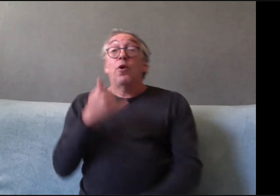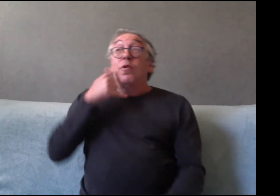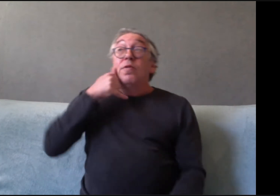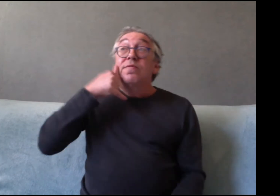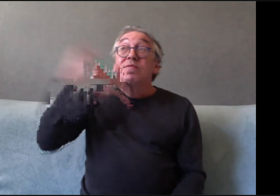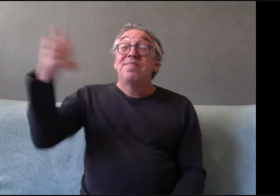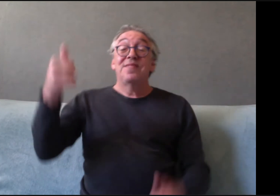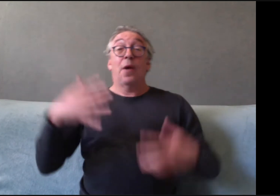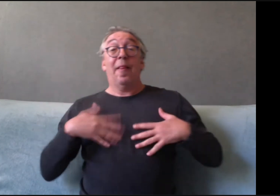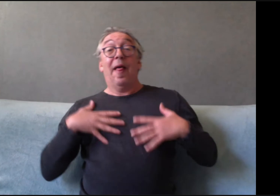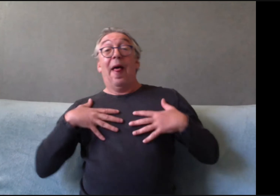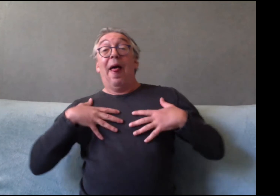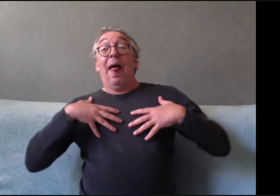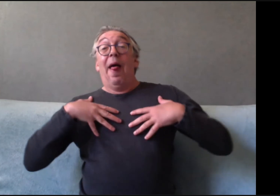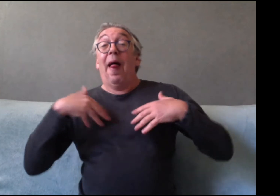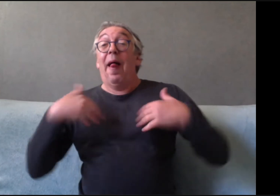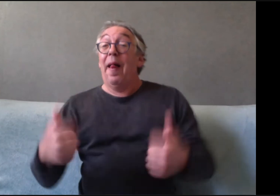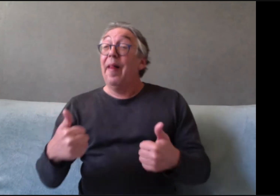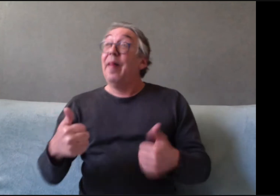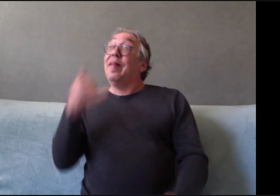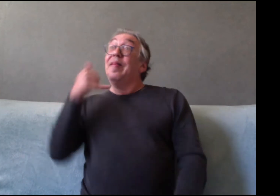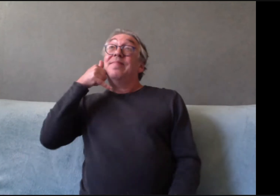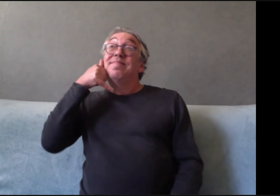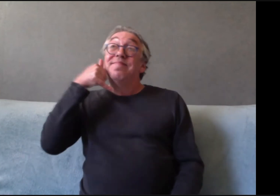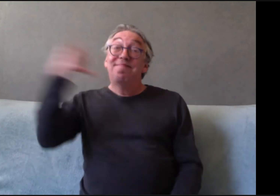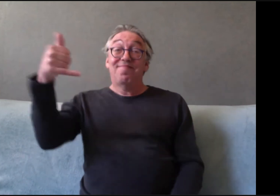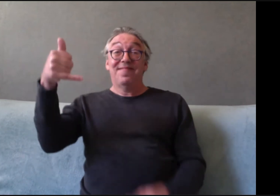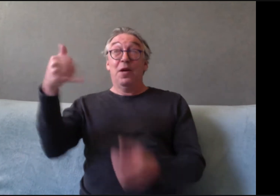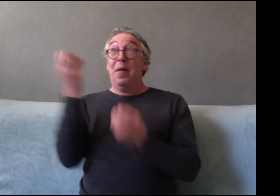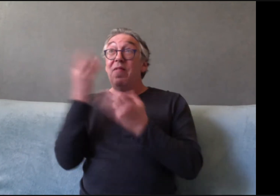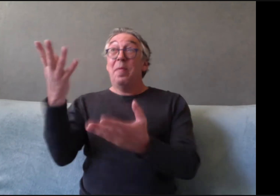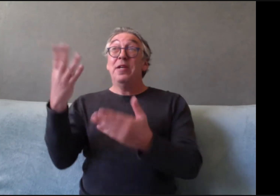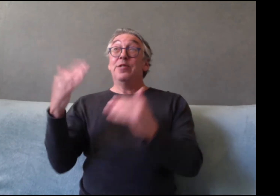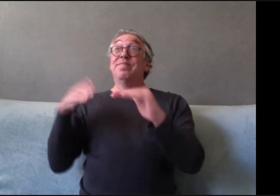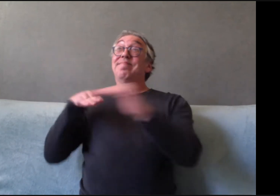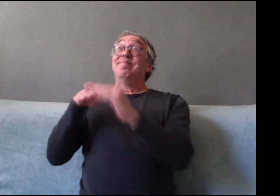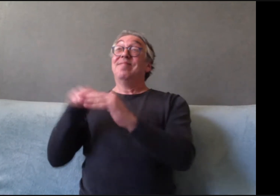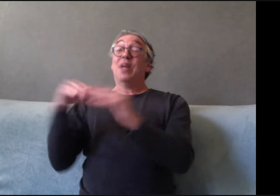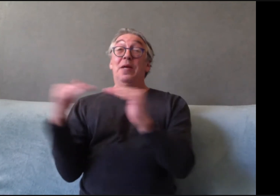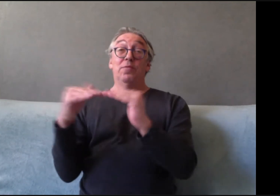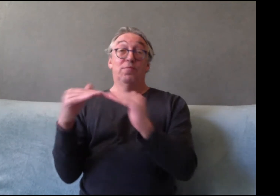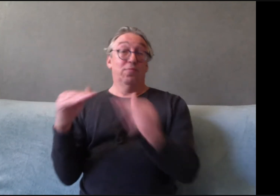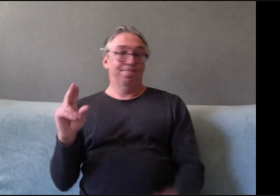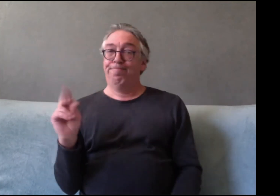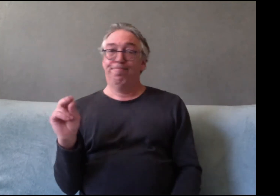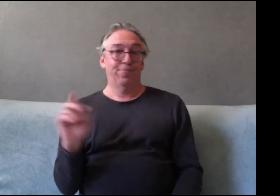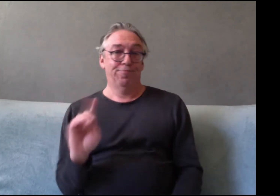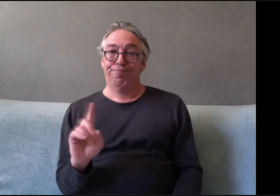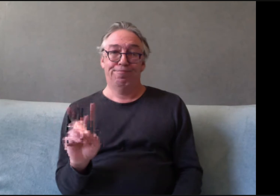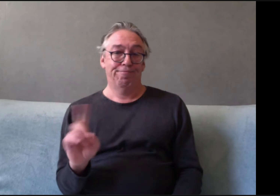there are an unaccounted where CERMI is very concerned